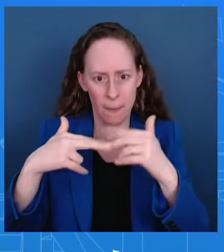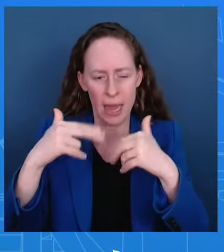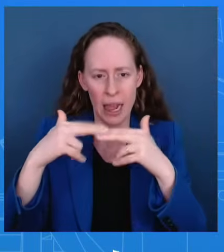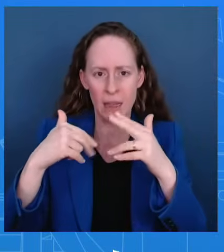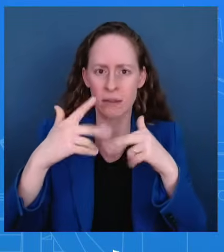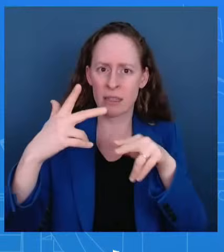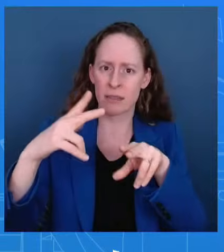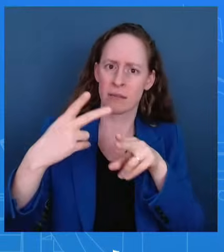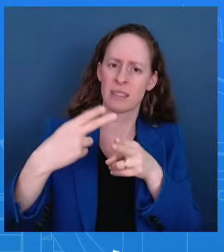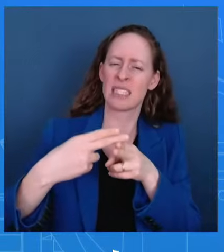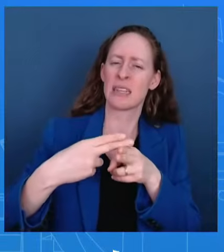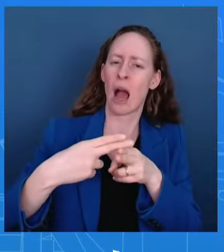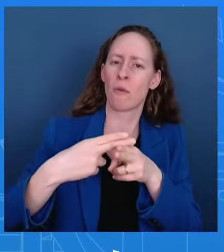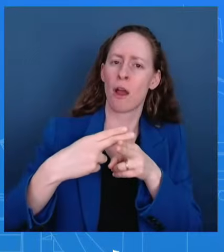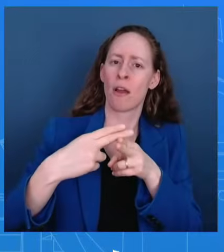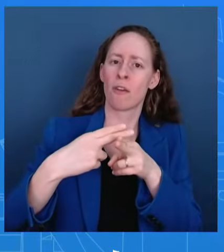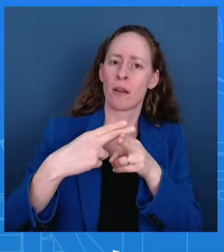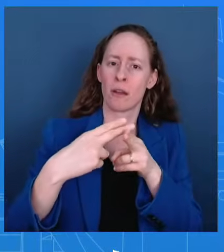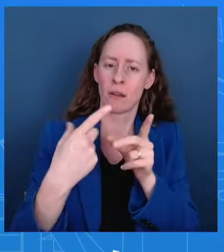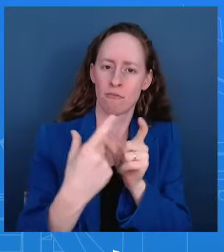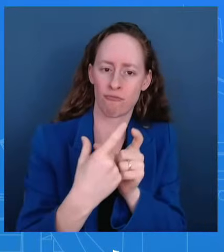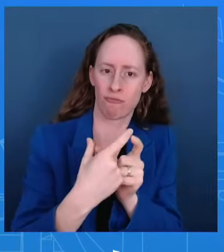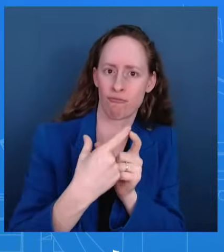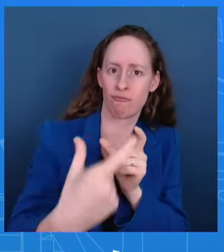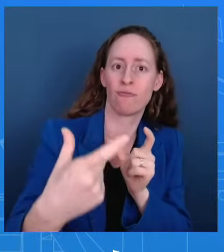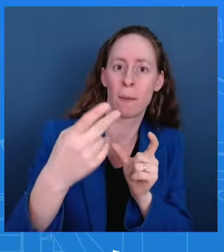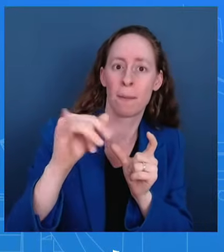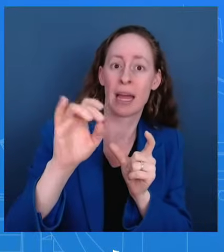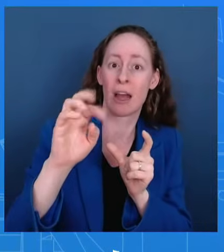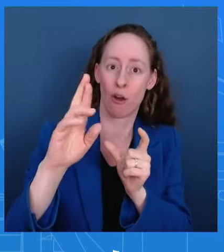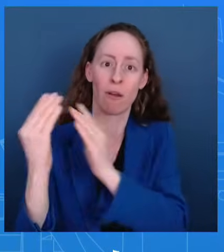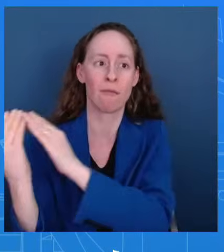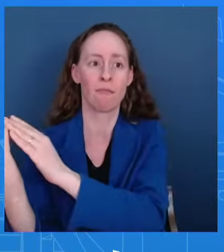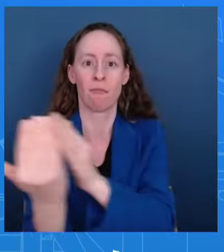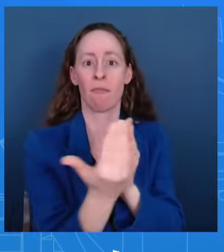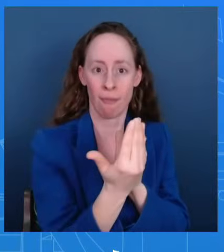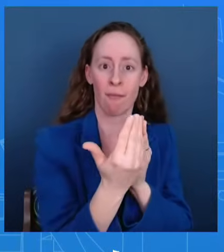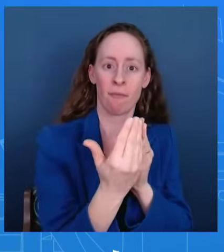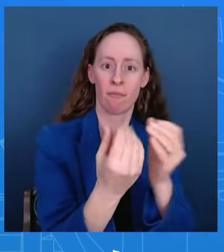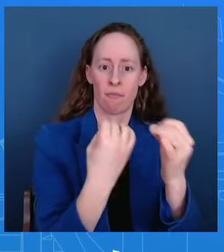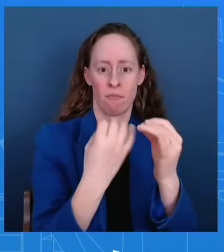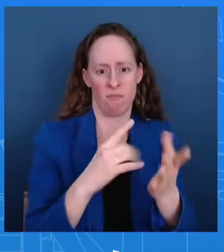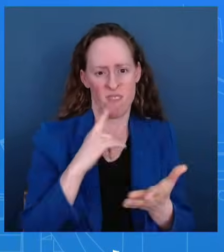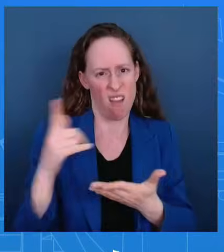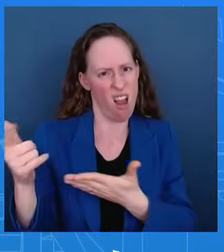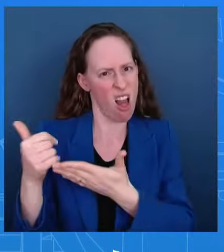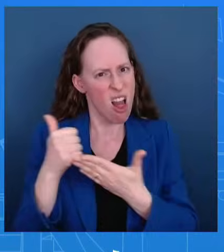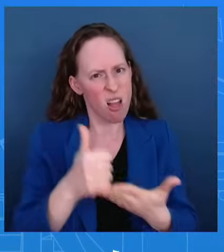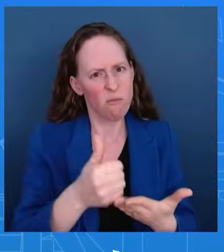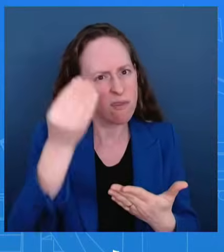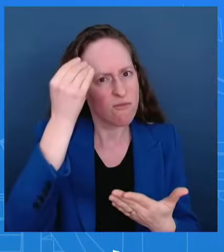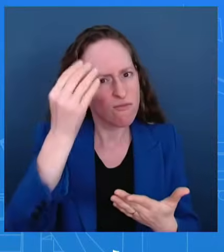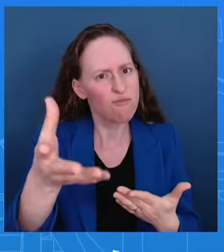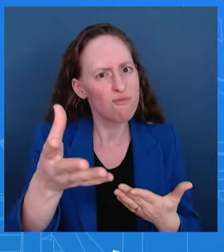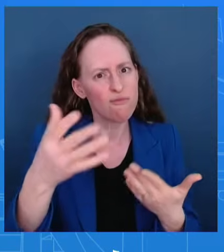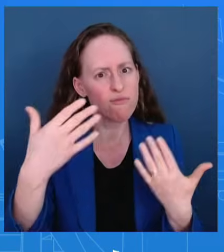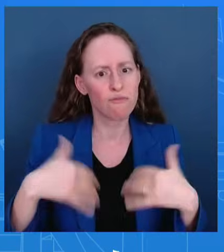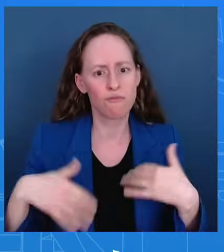on the beach and on the ground in supporting it. They've been very, very helpful -- extremely cooperative. The Press: And the distribution, you just said that U- --